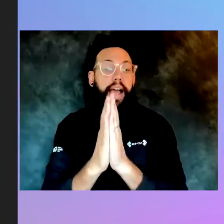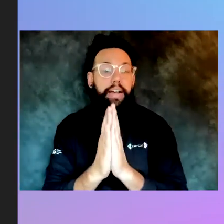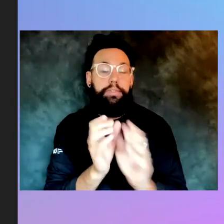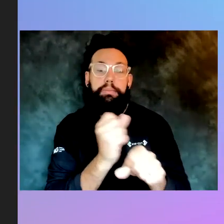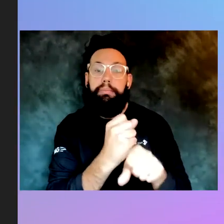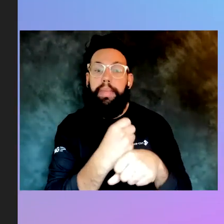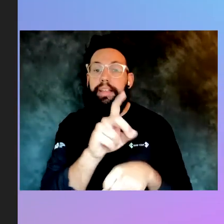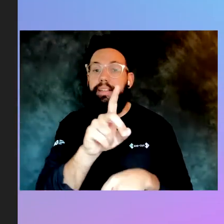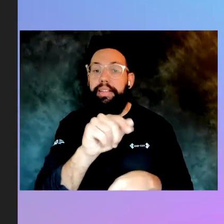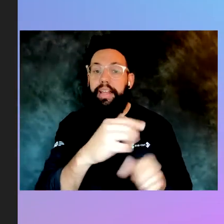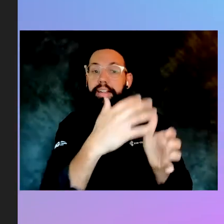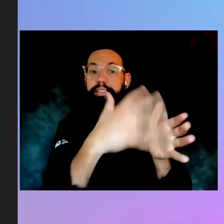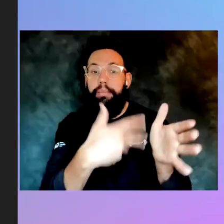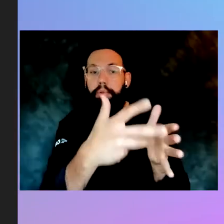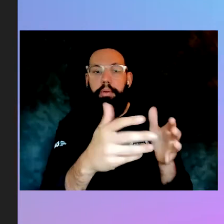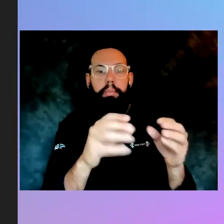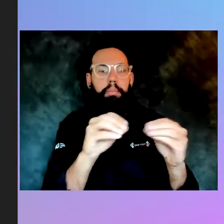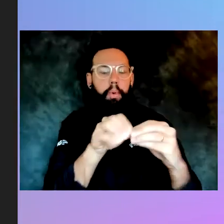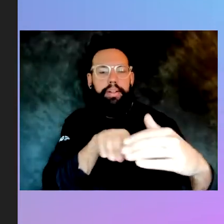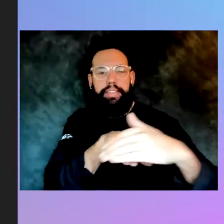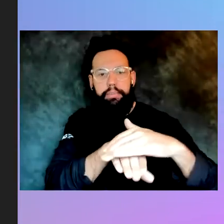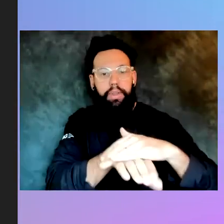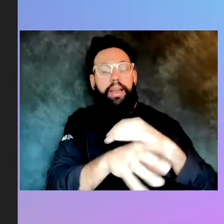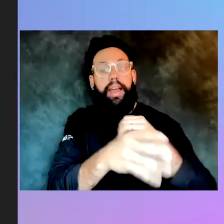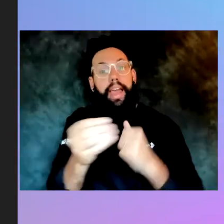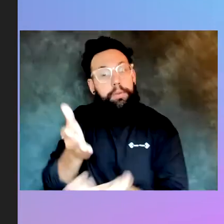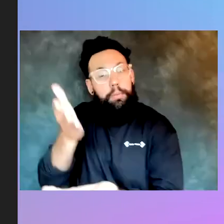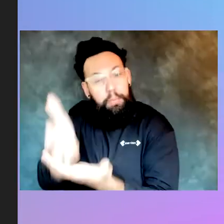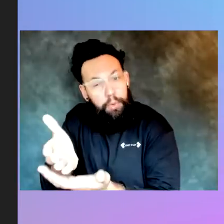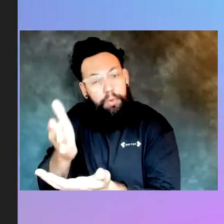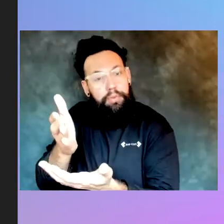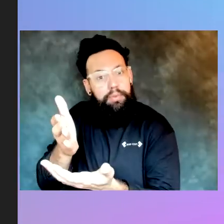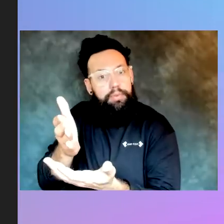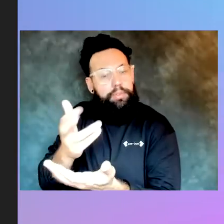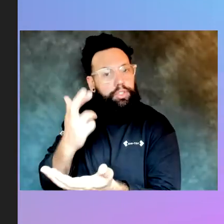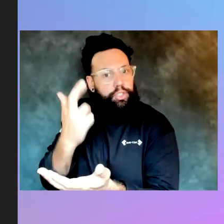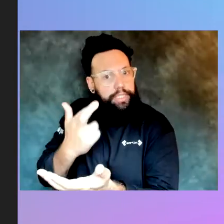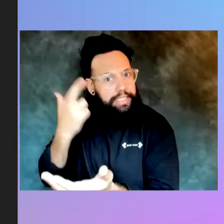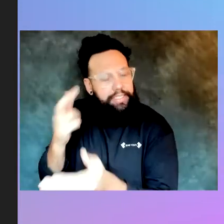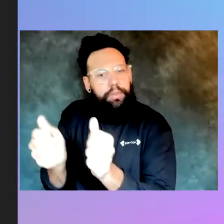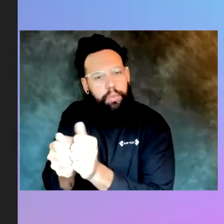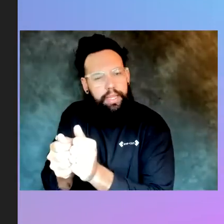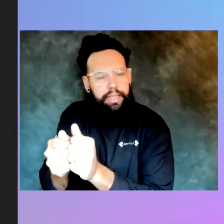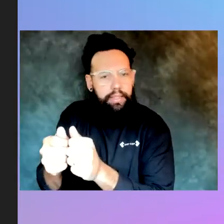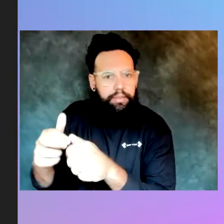more accessible and show its